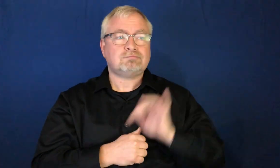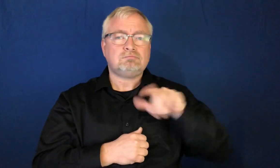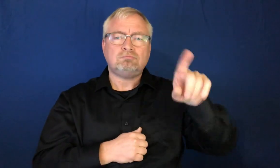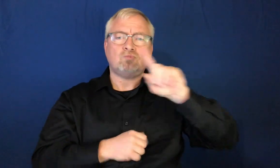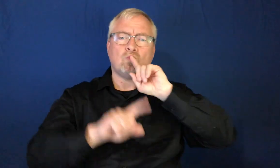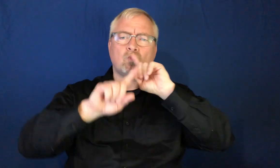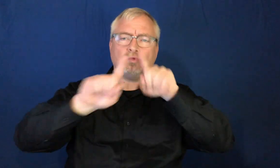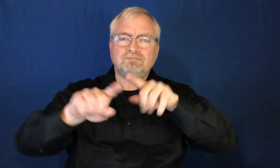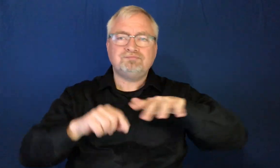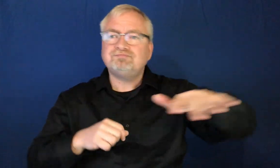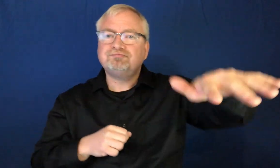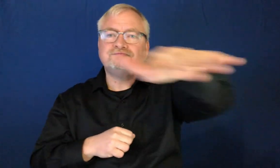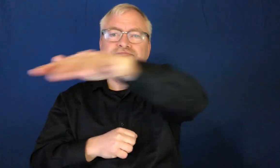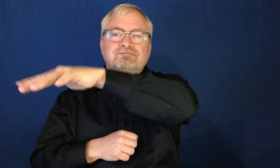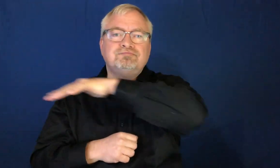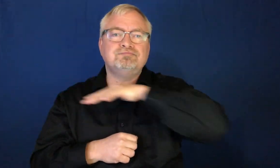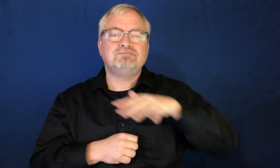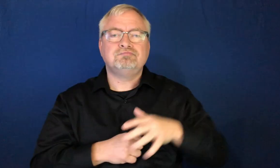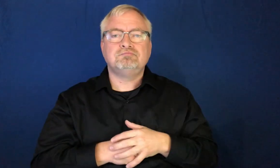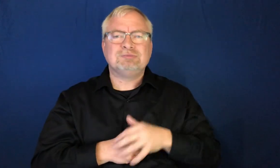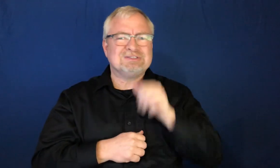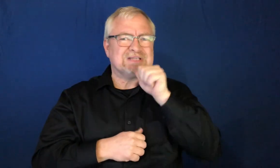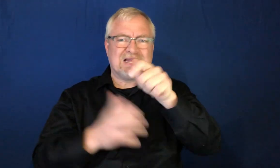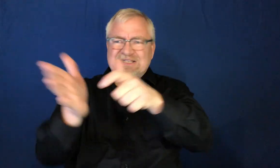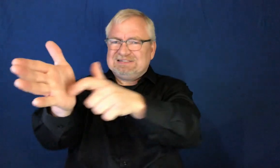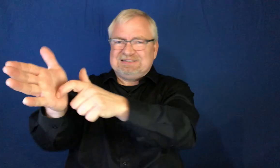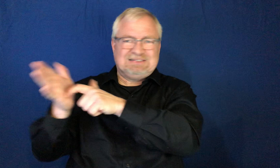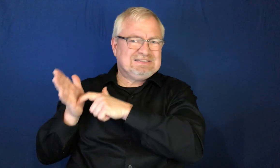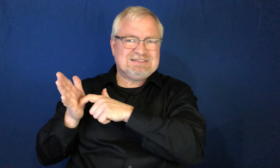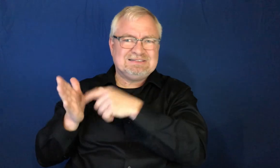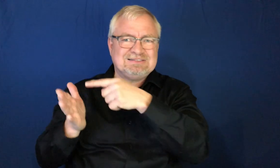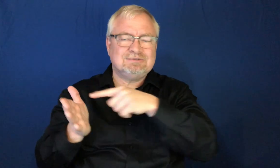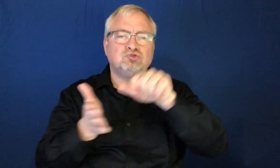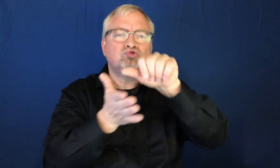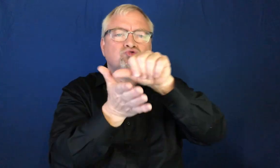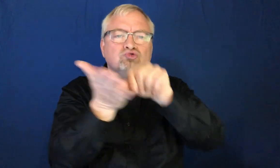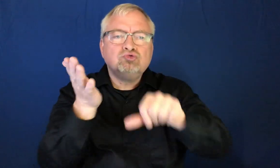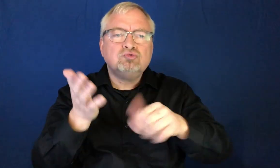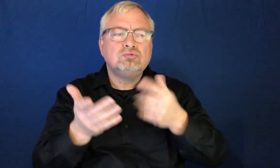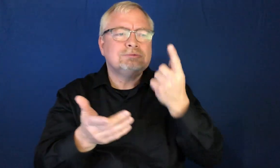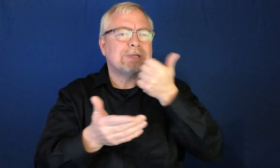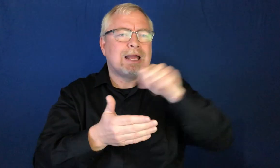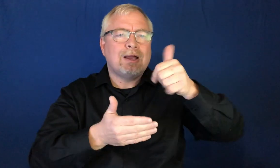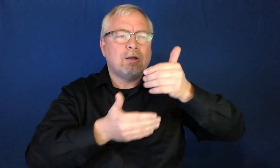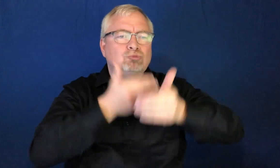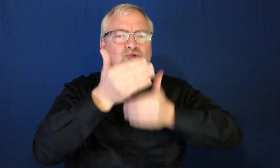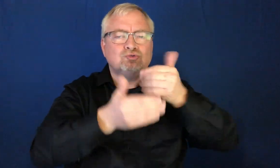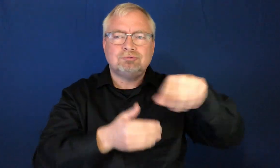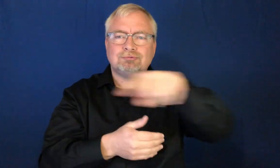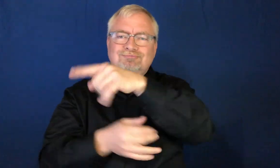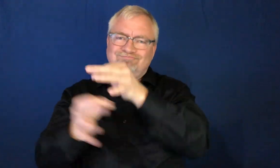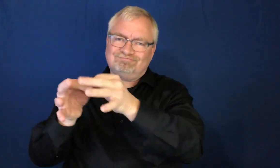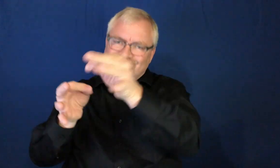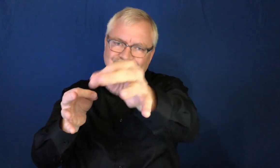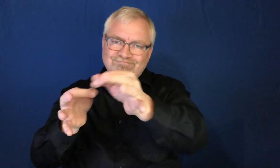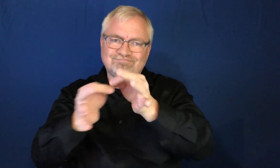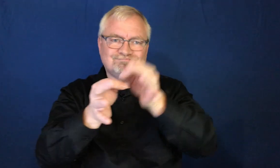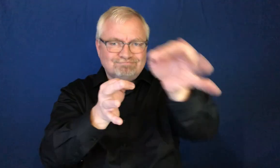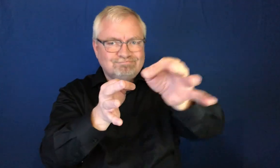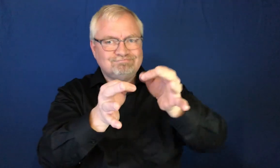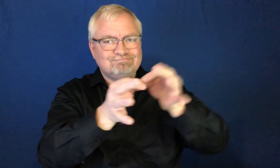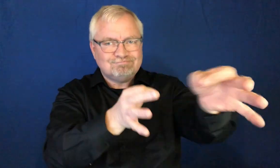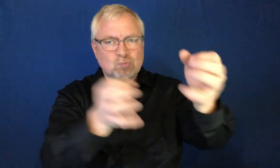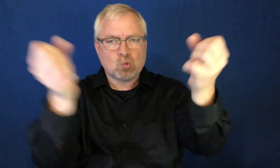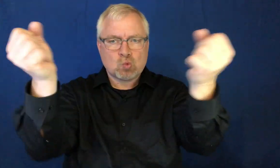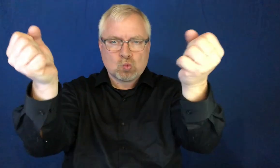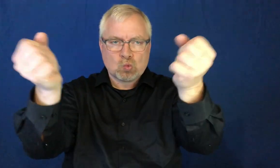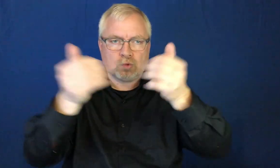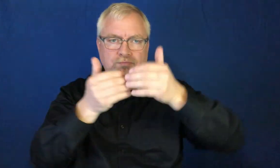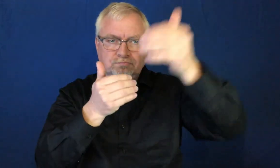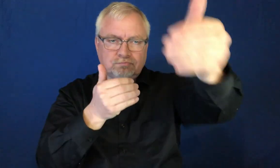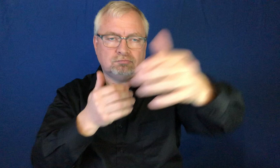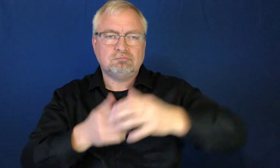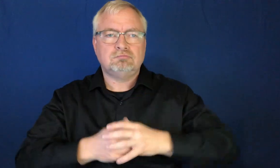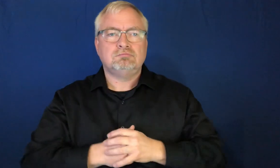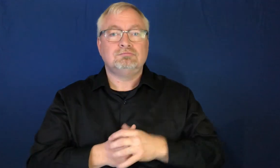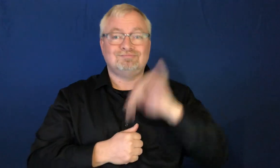ordering all elective surgeries and procedures be postponed,